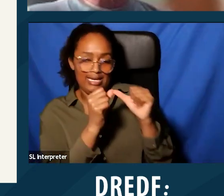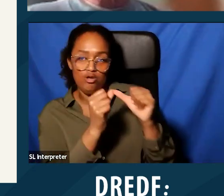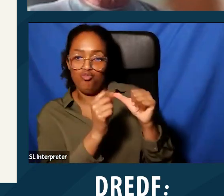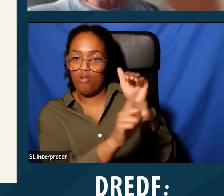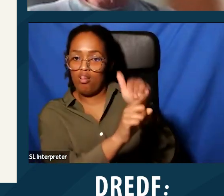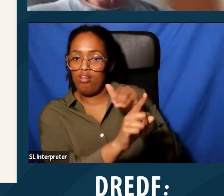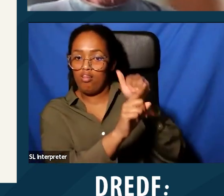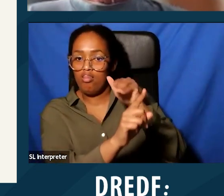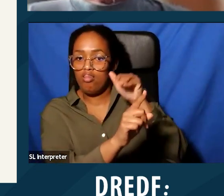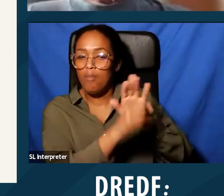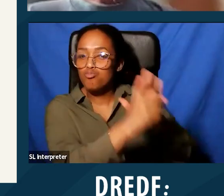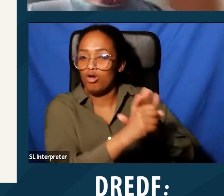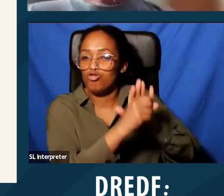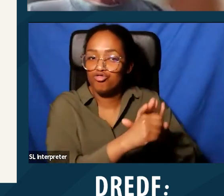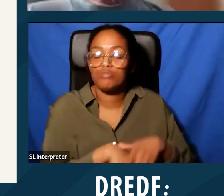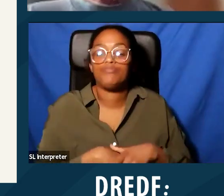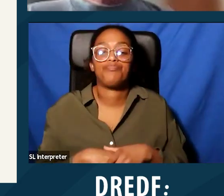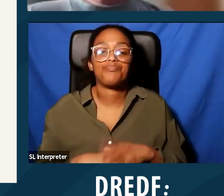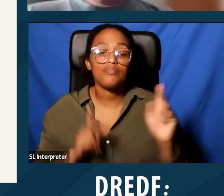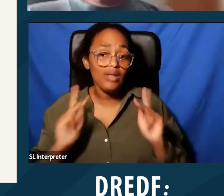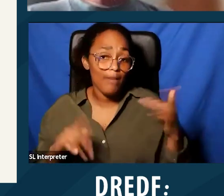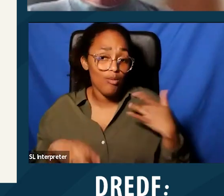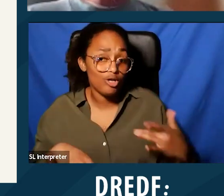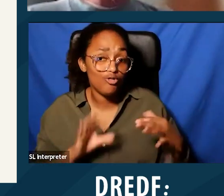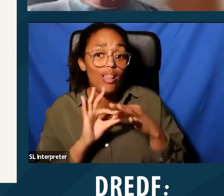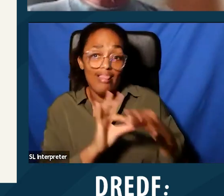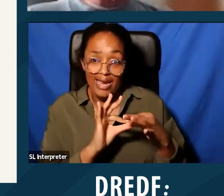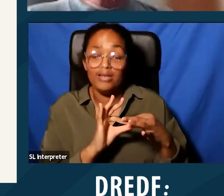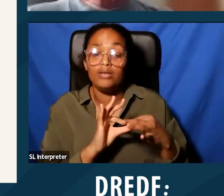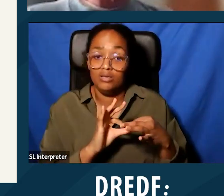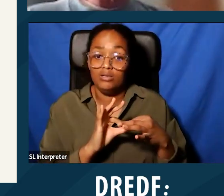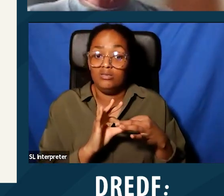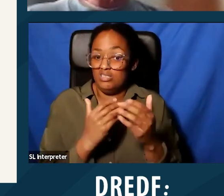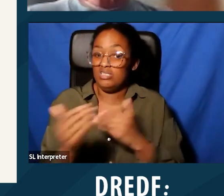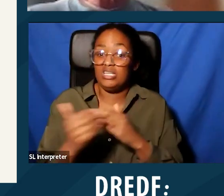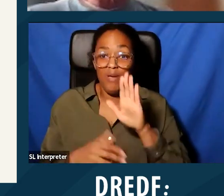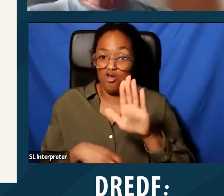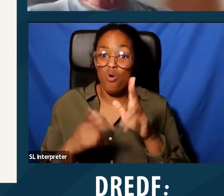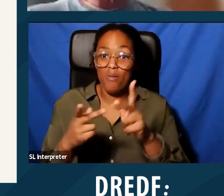will tend to relate to the fact that without regard to really what your position is, elected